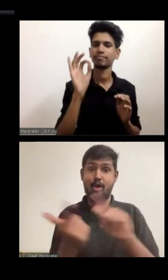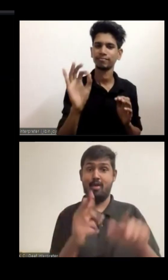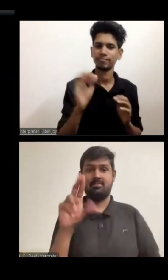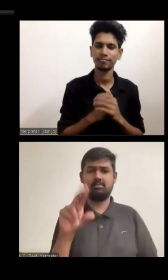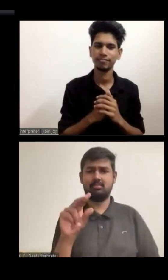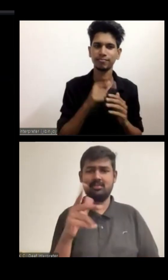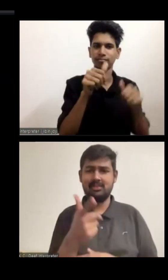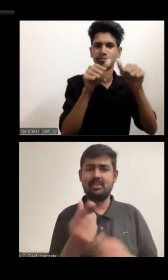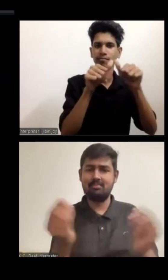Inaccessible...